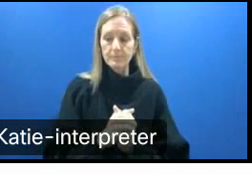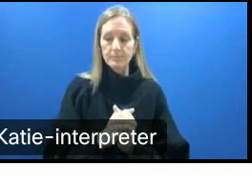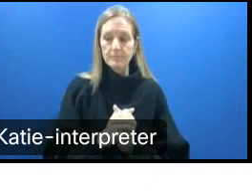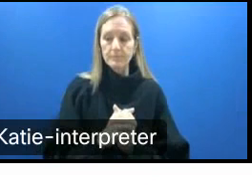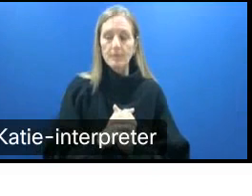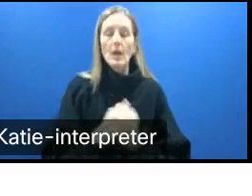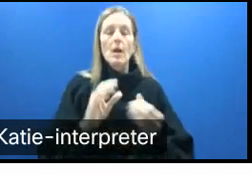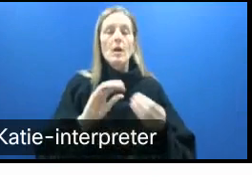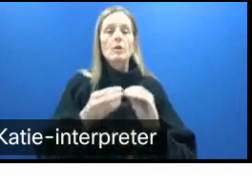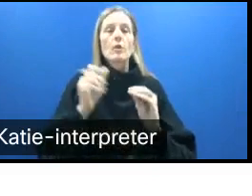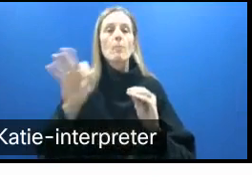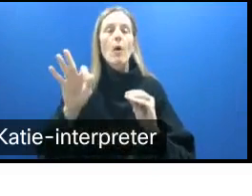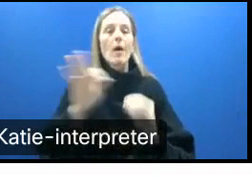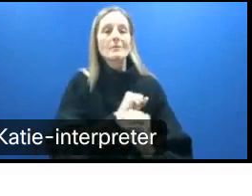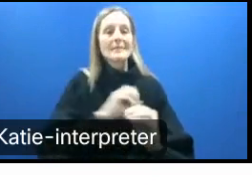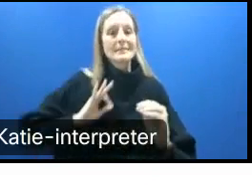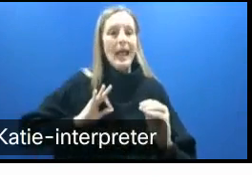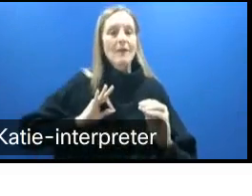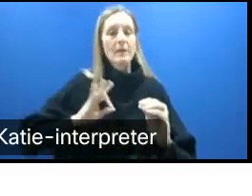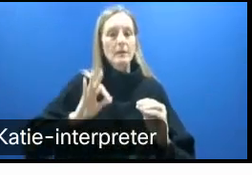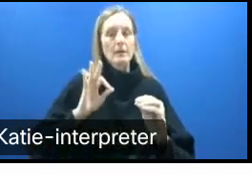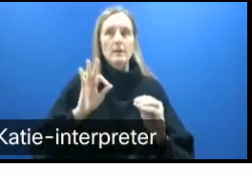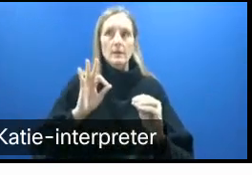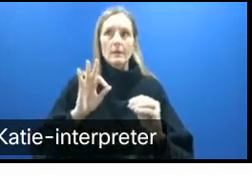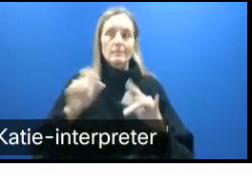You the illness worse thing over the past few weeks.